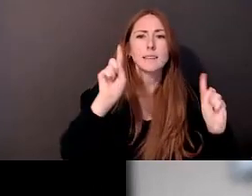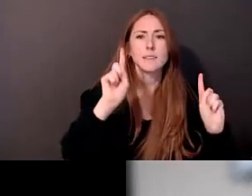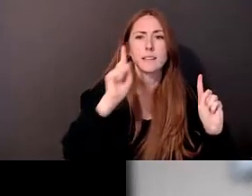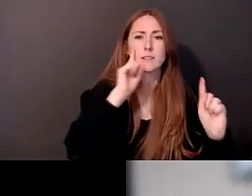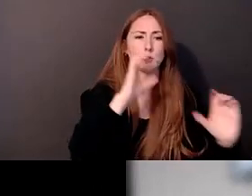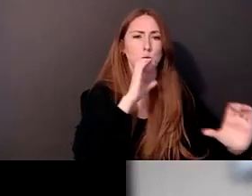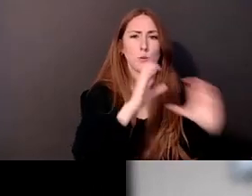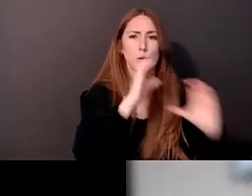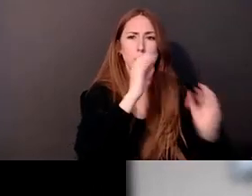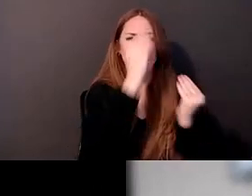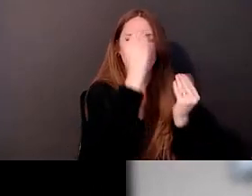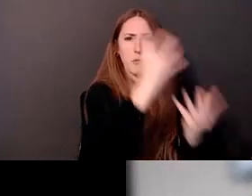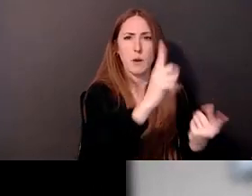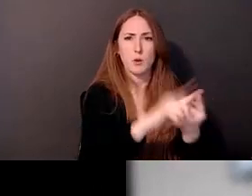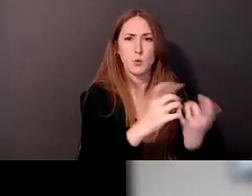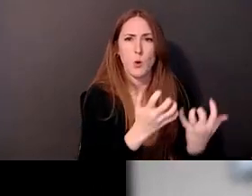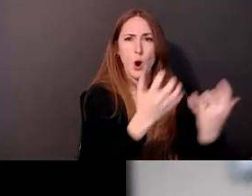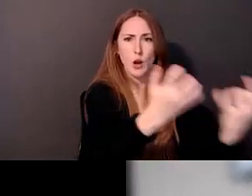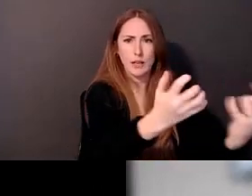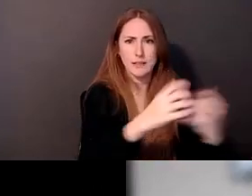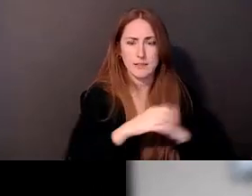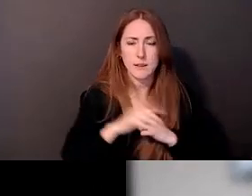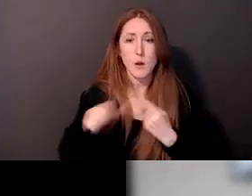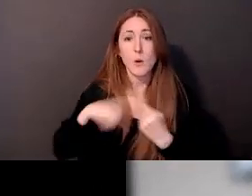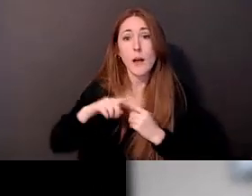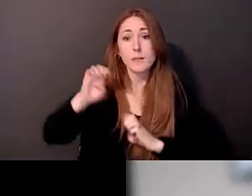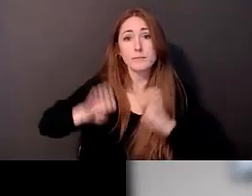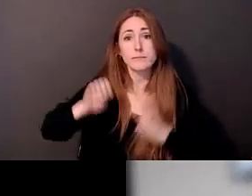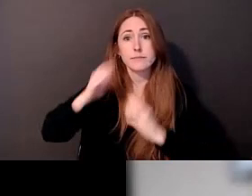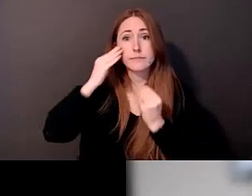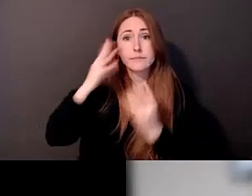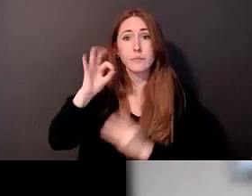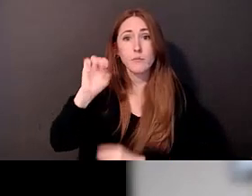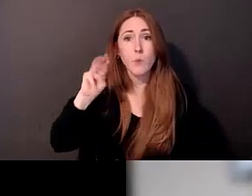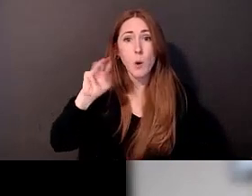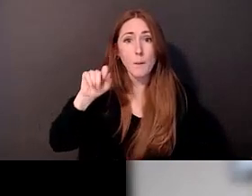When evaluating information formats, researchers analyzed the comprehension